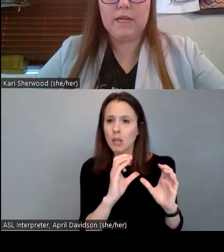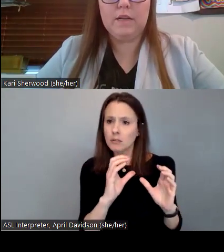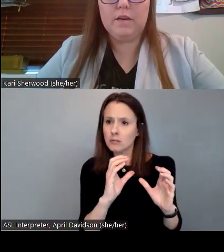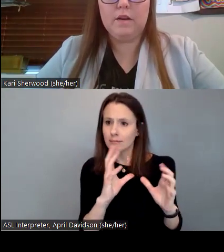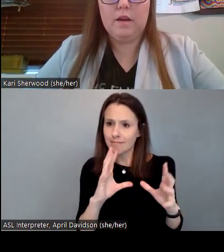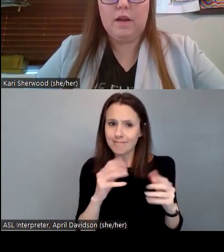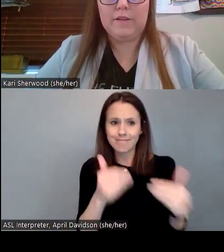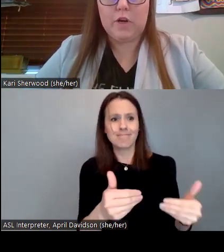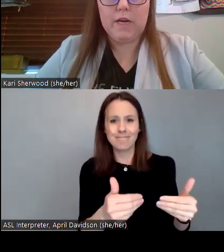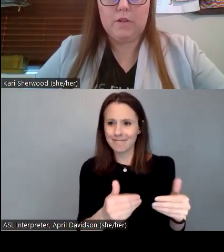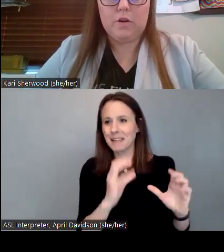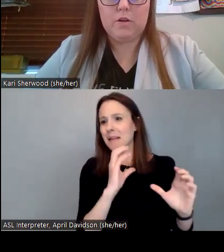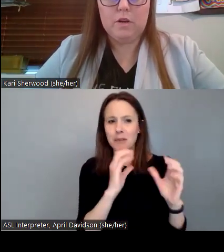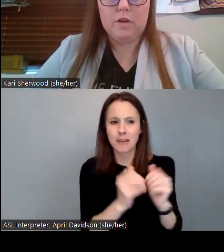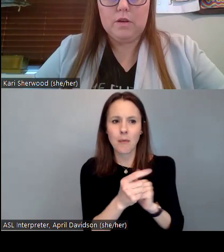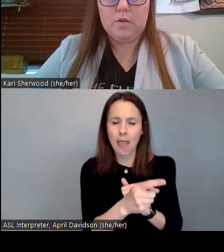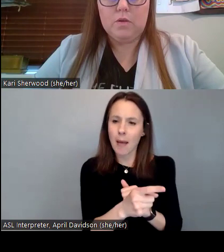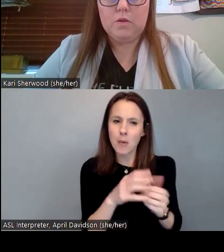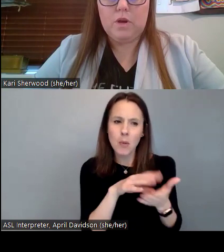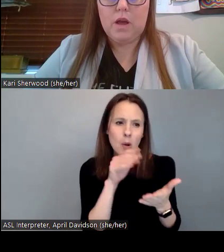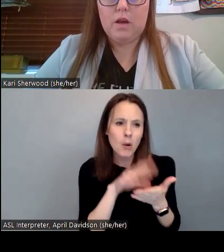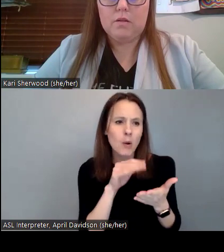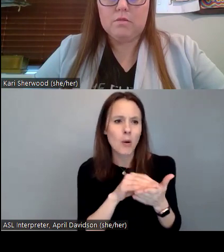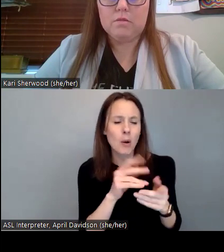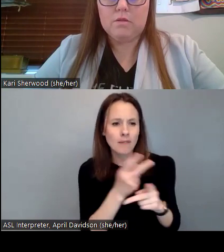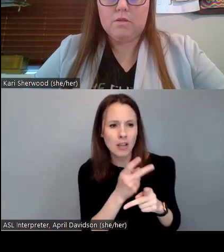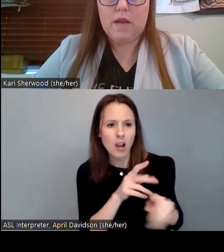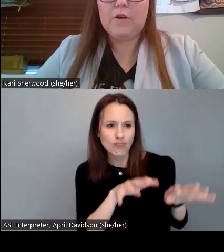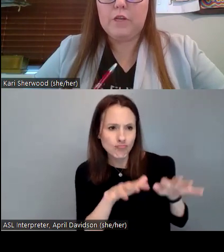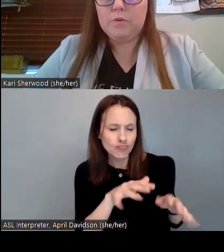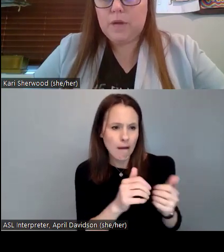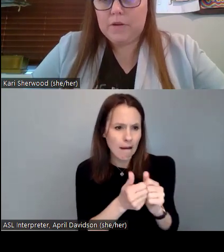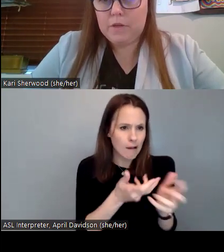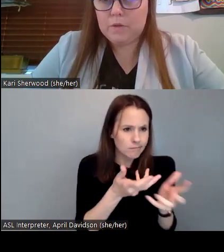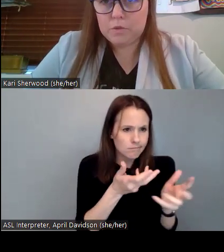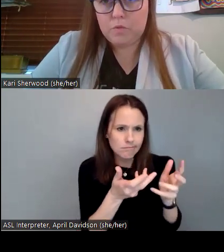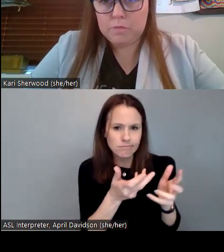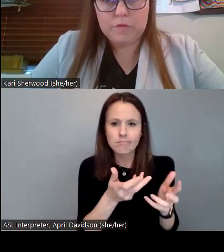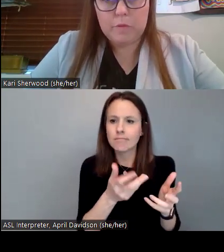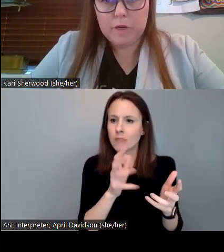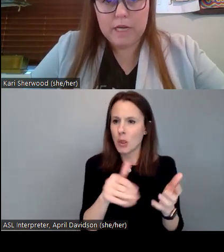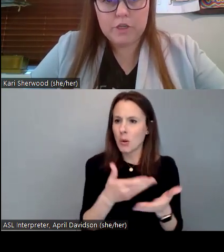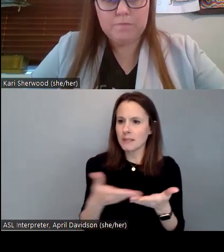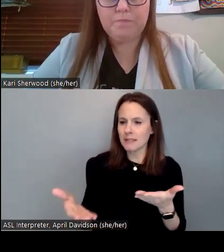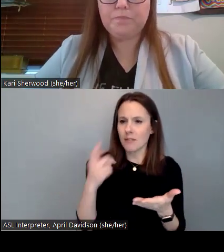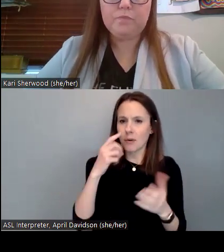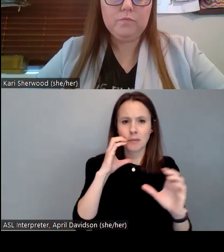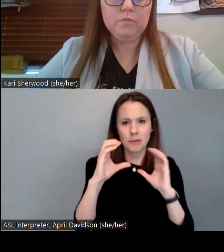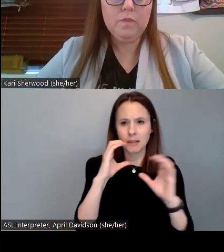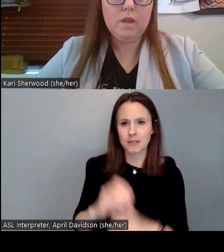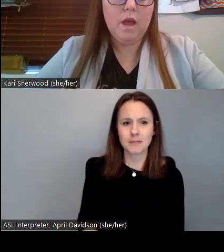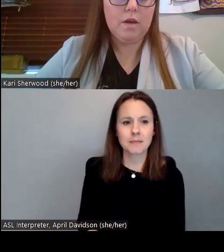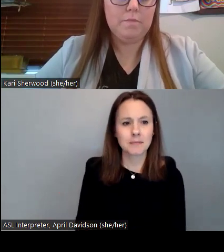in and try to learn how to use those forms of communication.